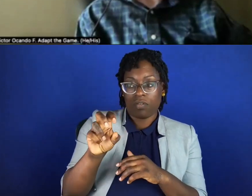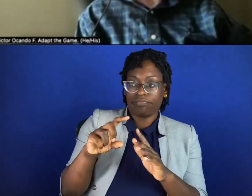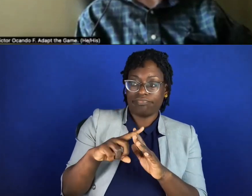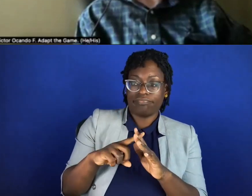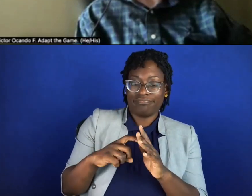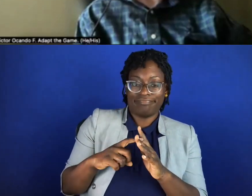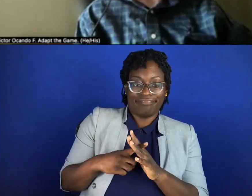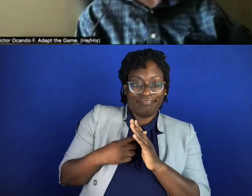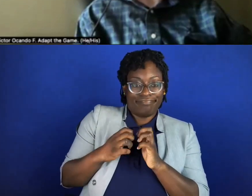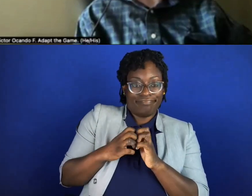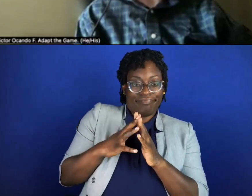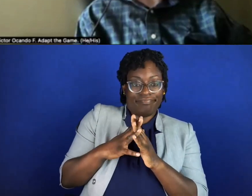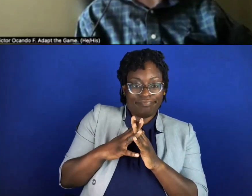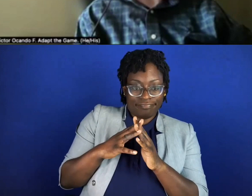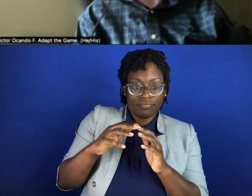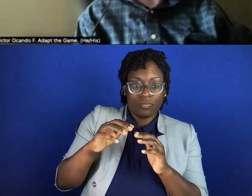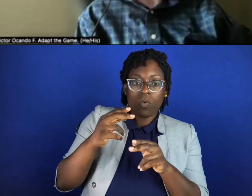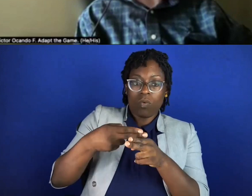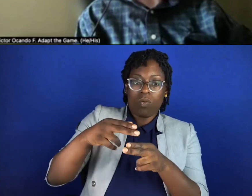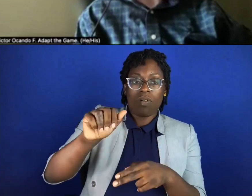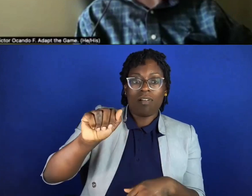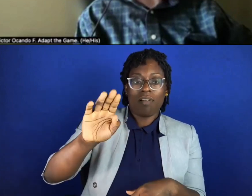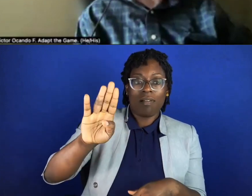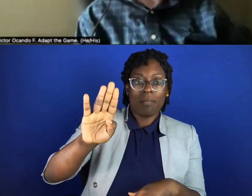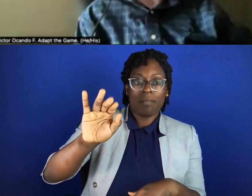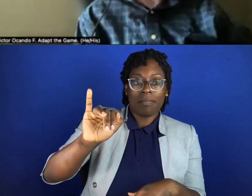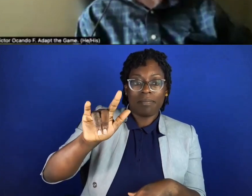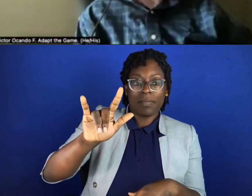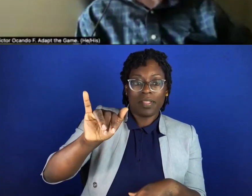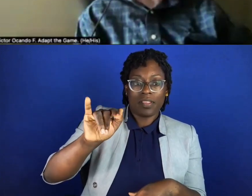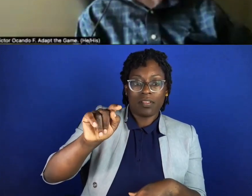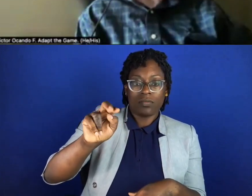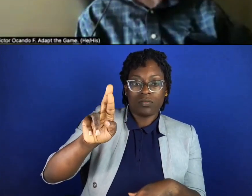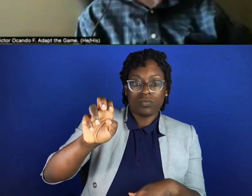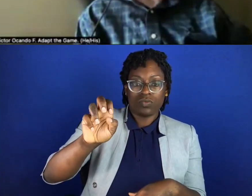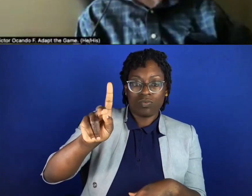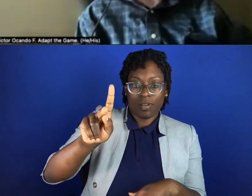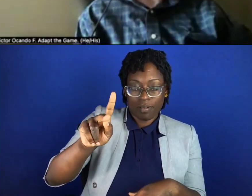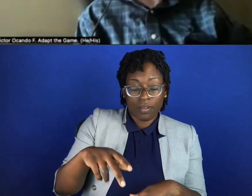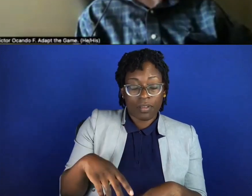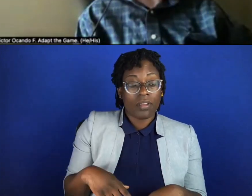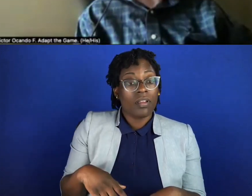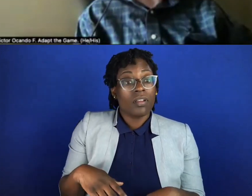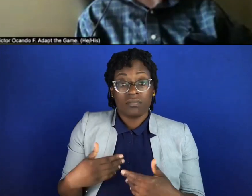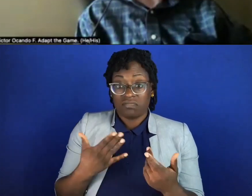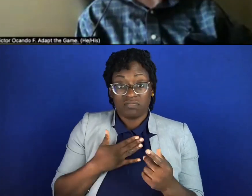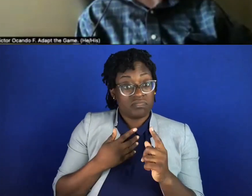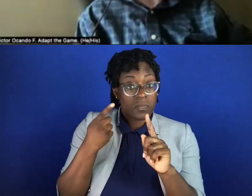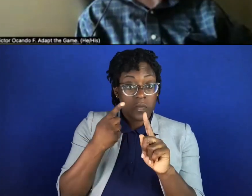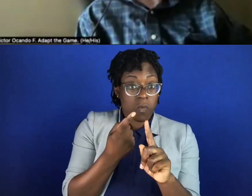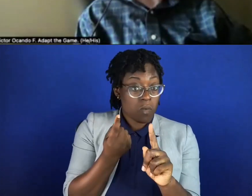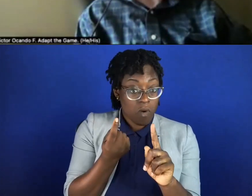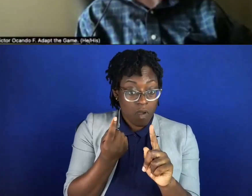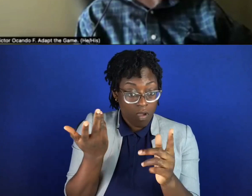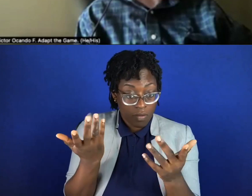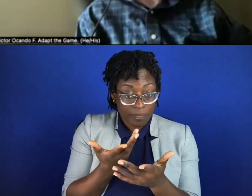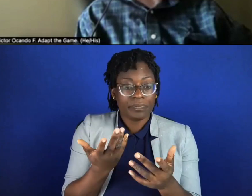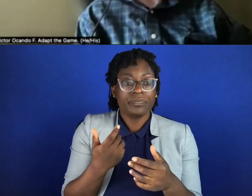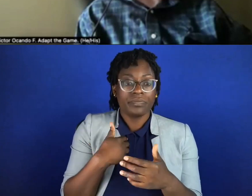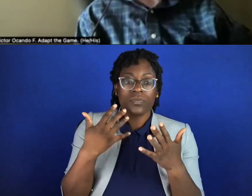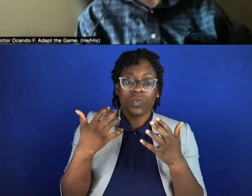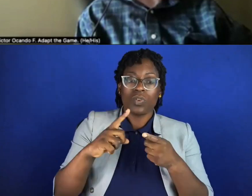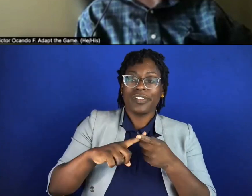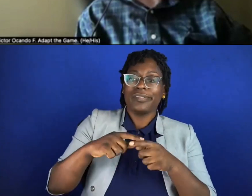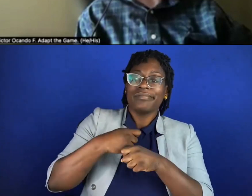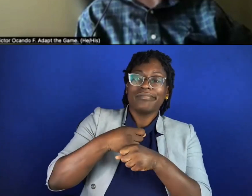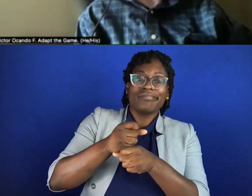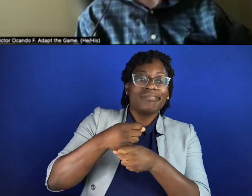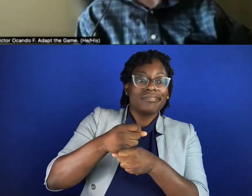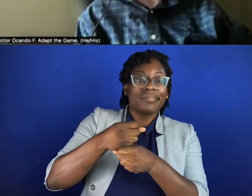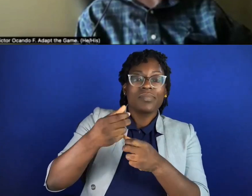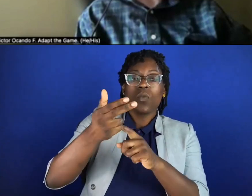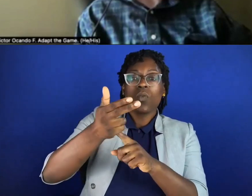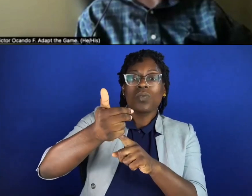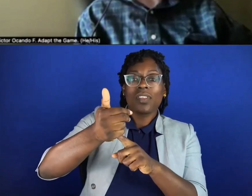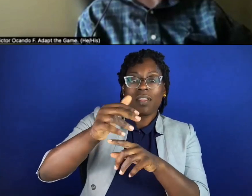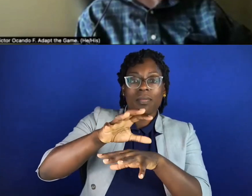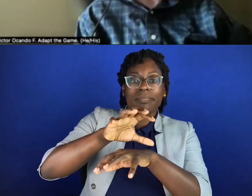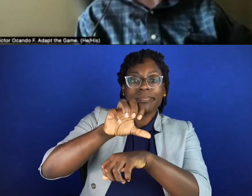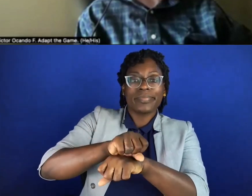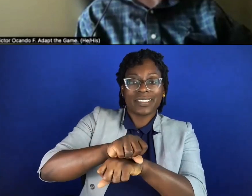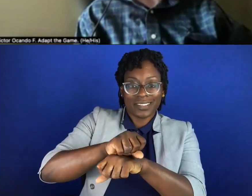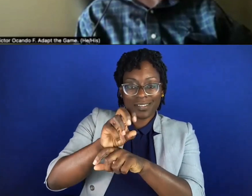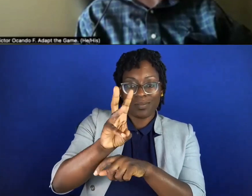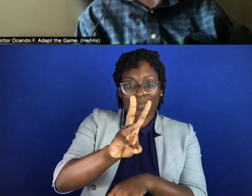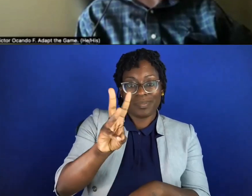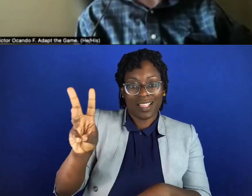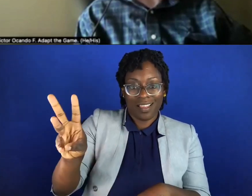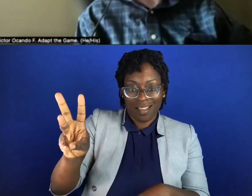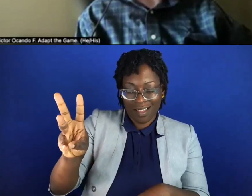was to create a hotel booking website to meet the needs of people with disabilities. After